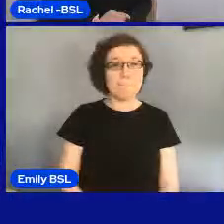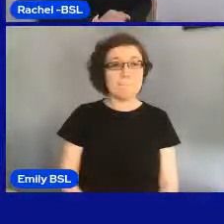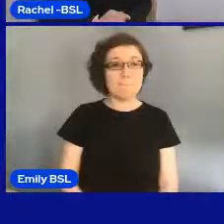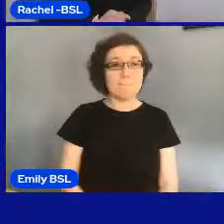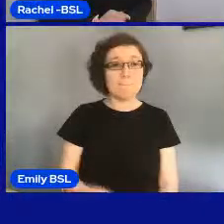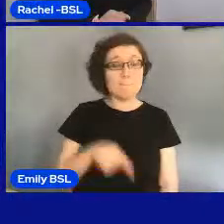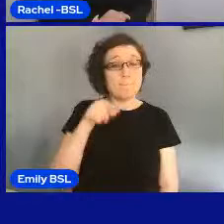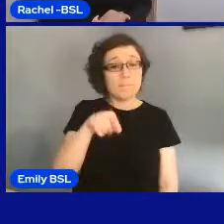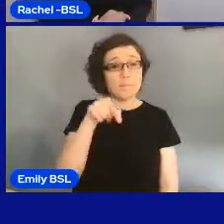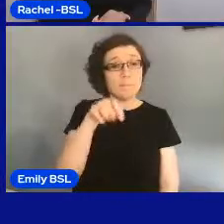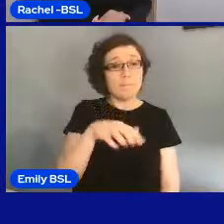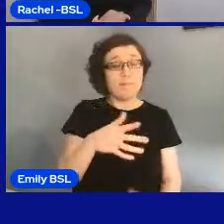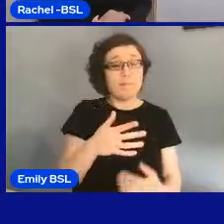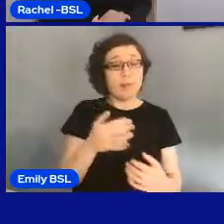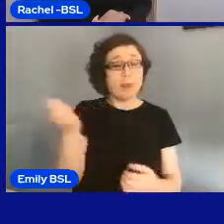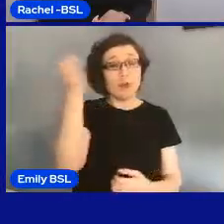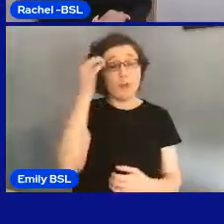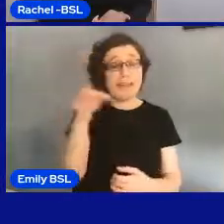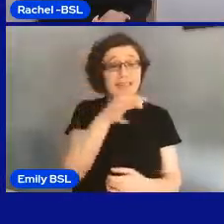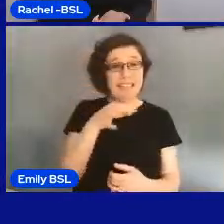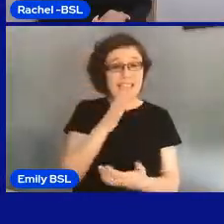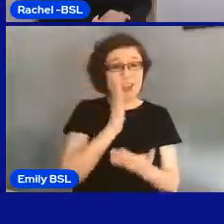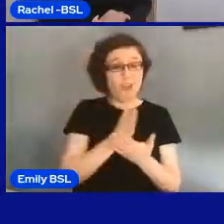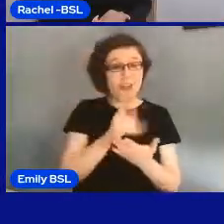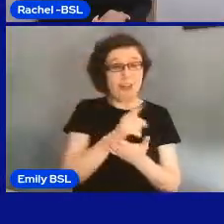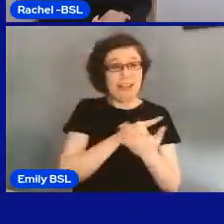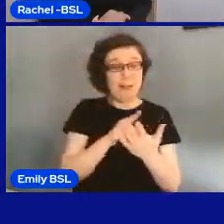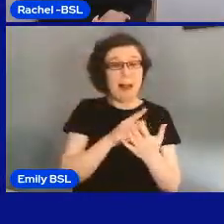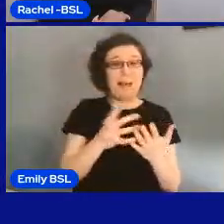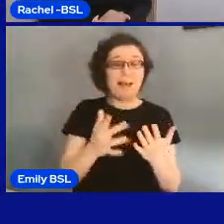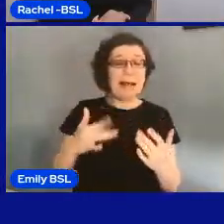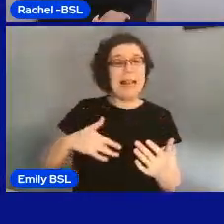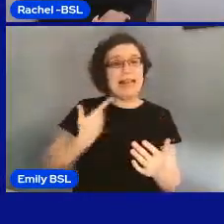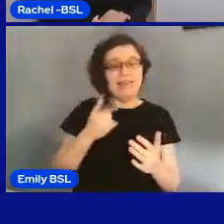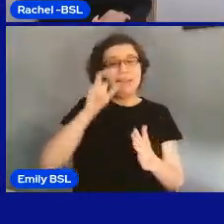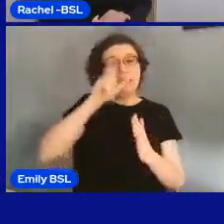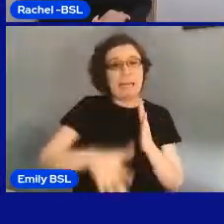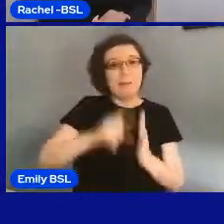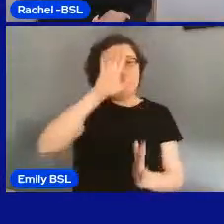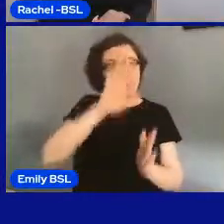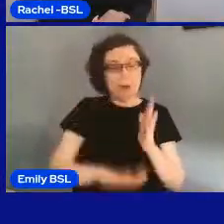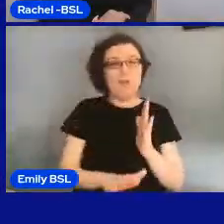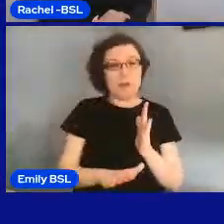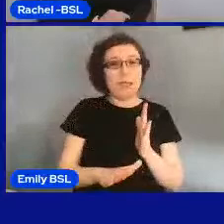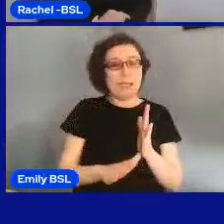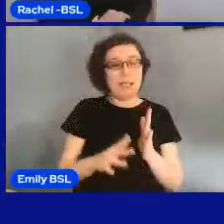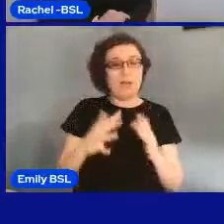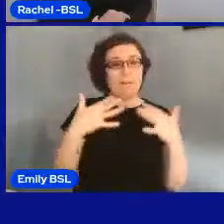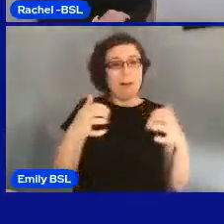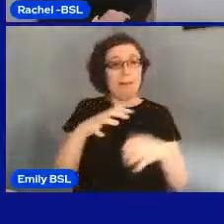At its heart, Stupid Cities is about the disabled experience of public space. User experiences the work from the community